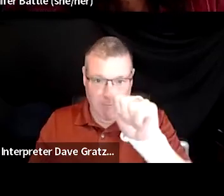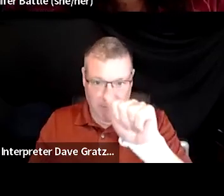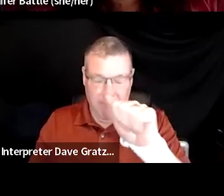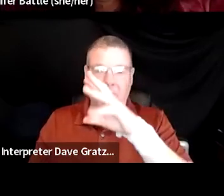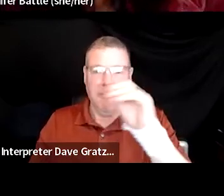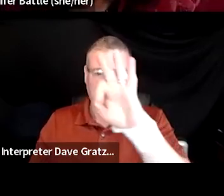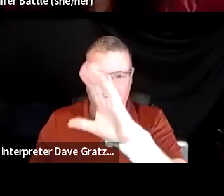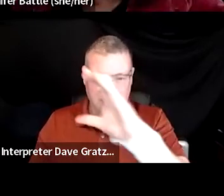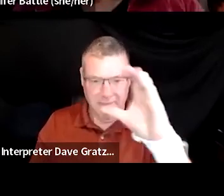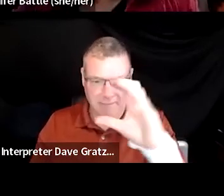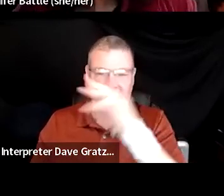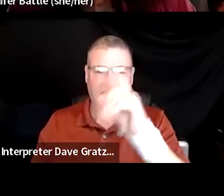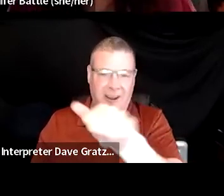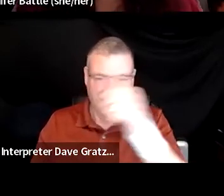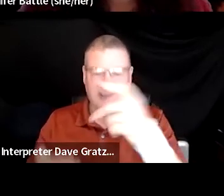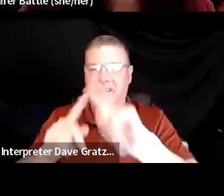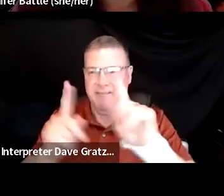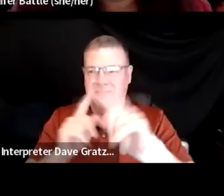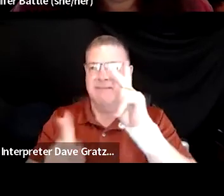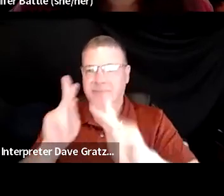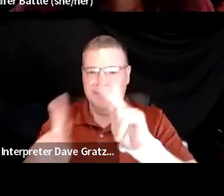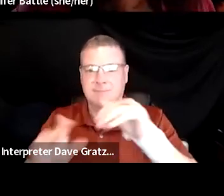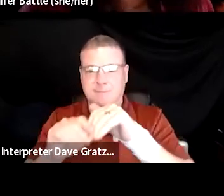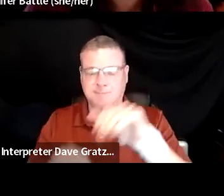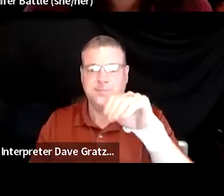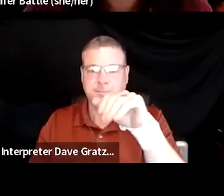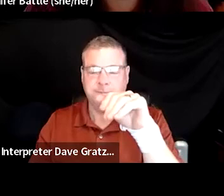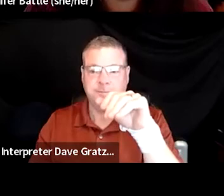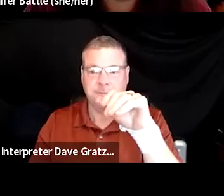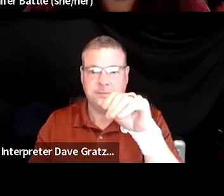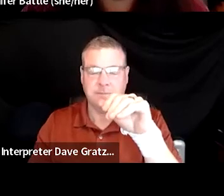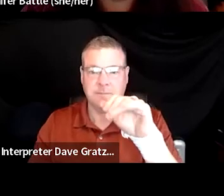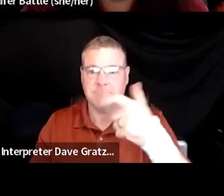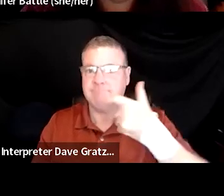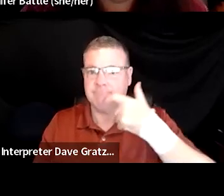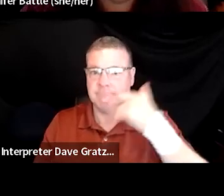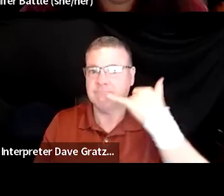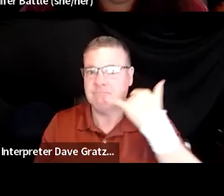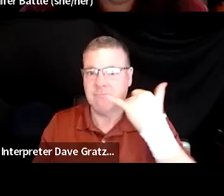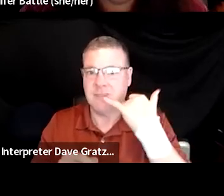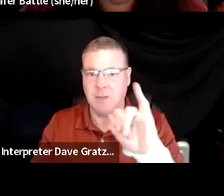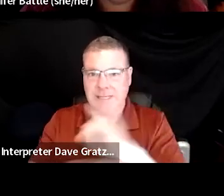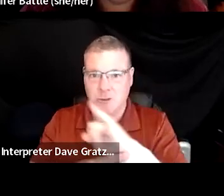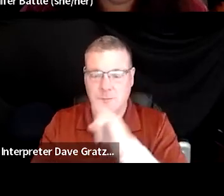I'll be there with a number of other folks in the telephony industry, in the communications industry,